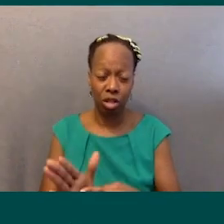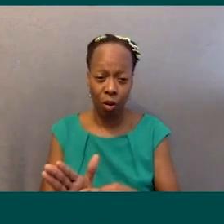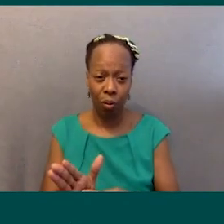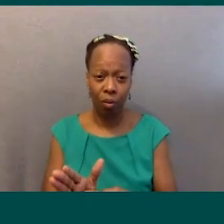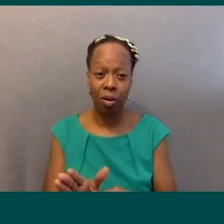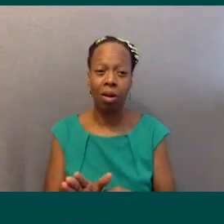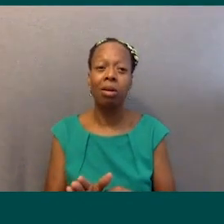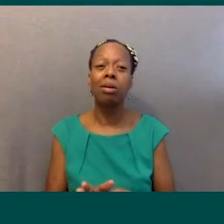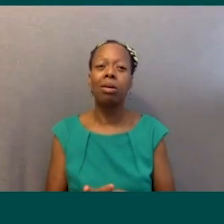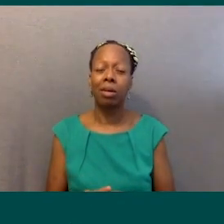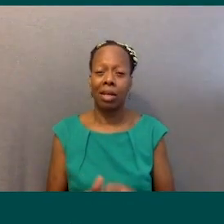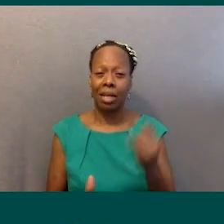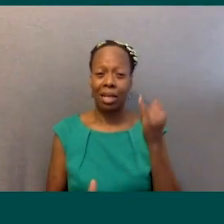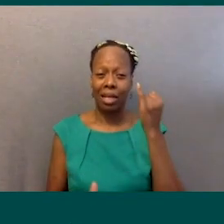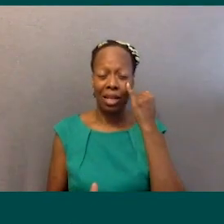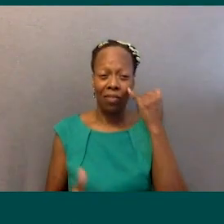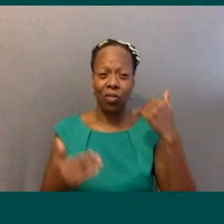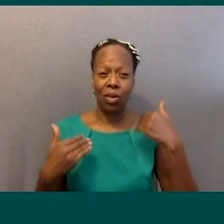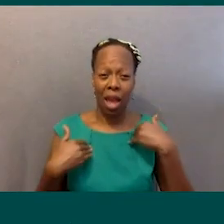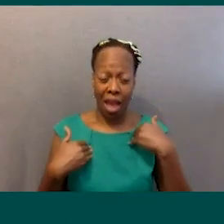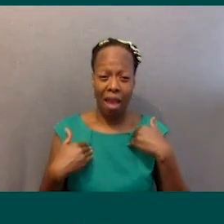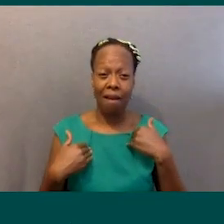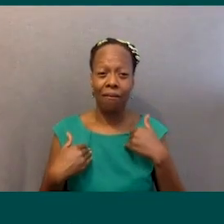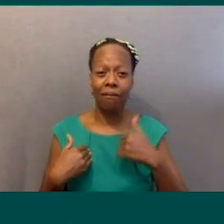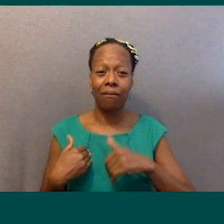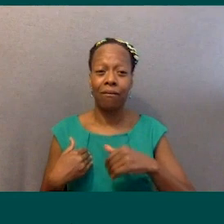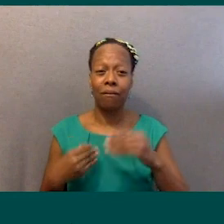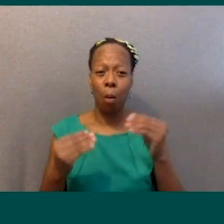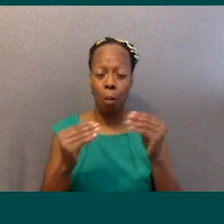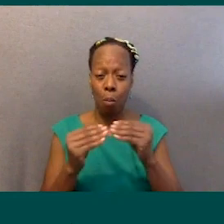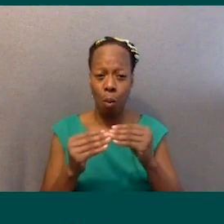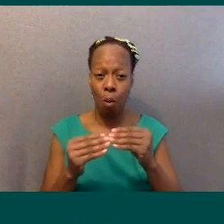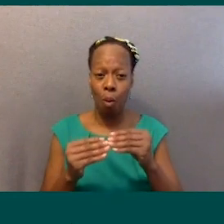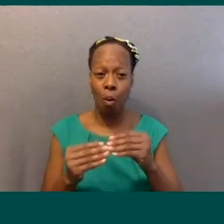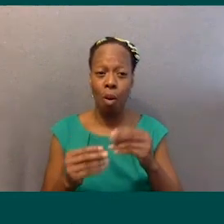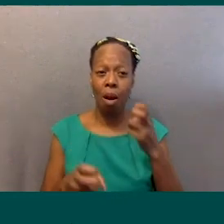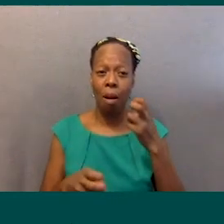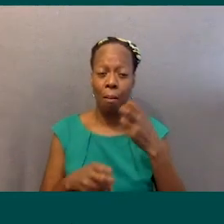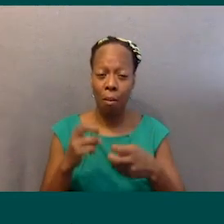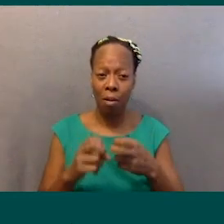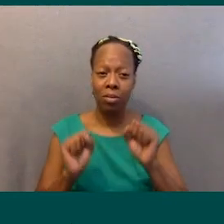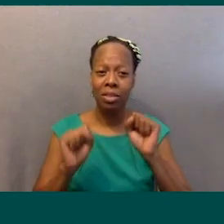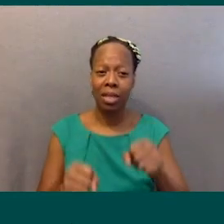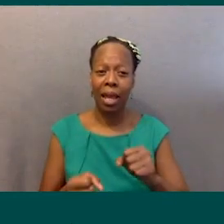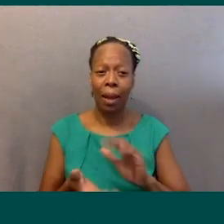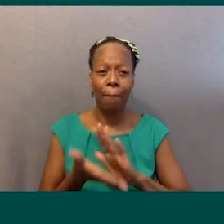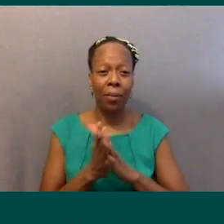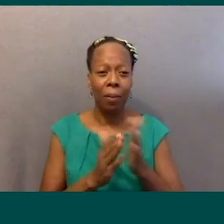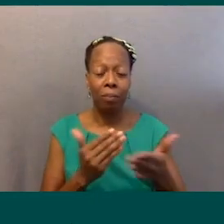if there is some more dystonic path here that's absolutely related to pain many times, number one,